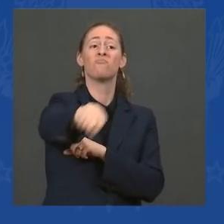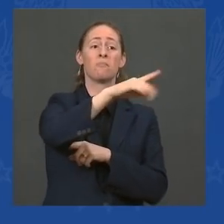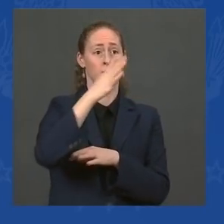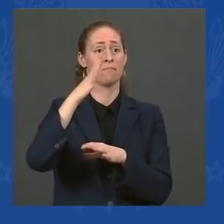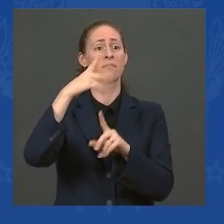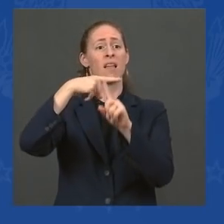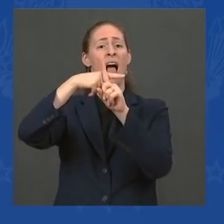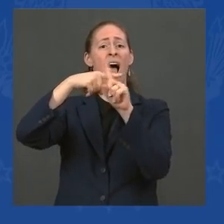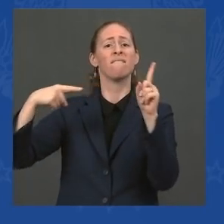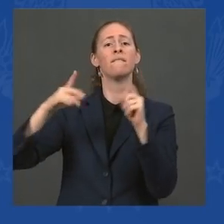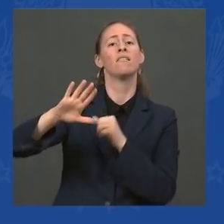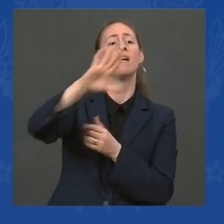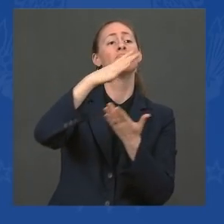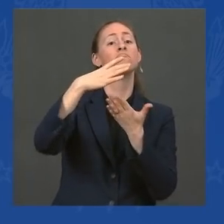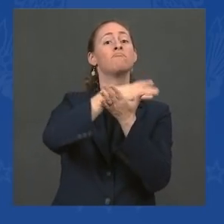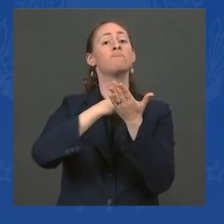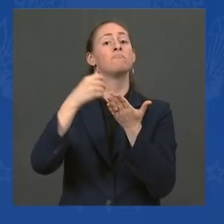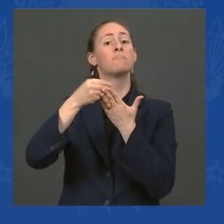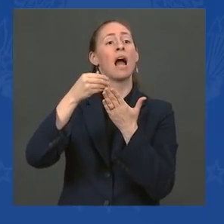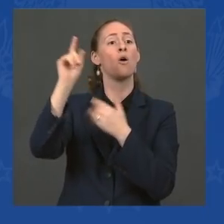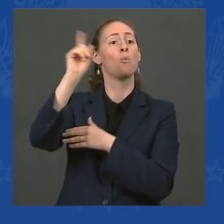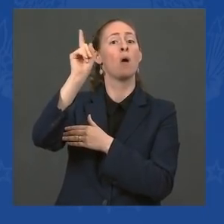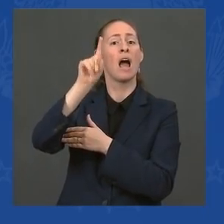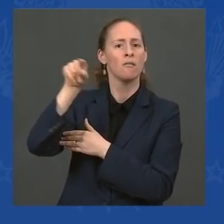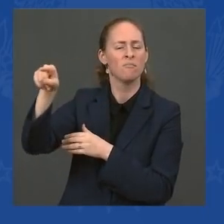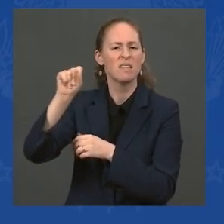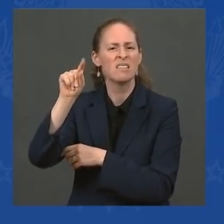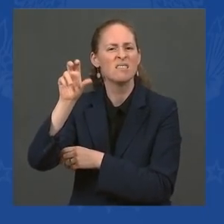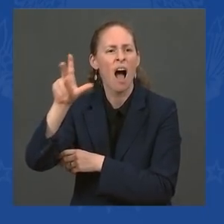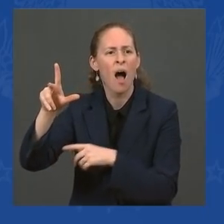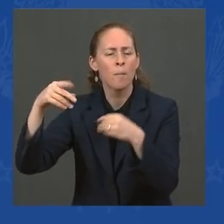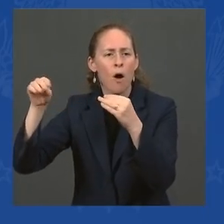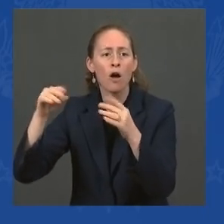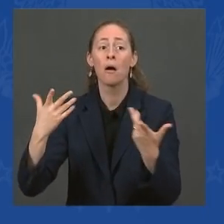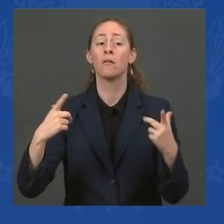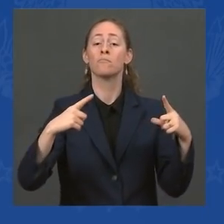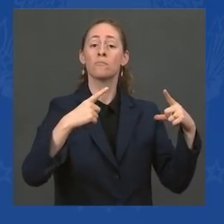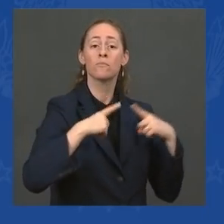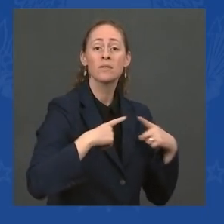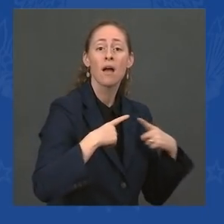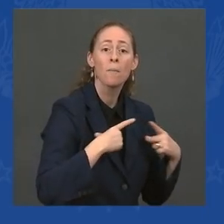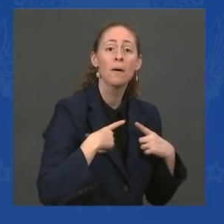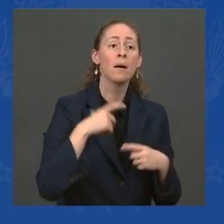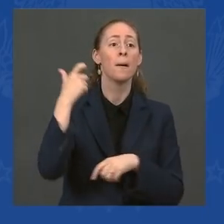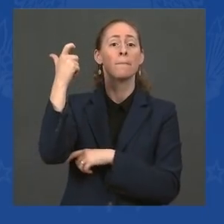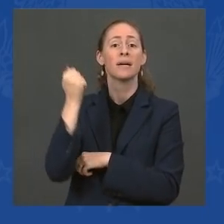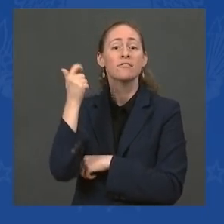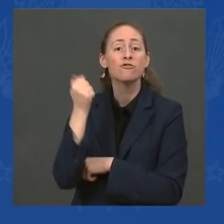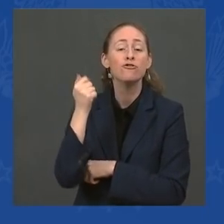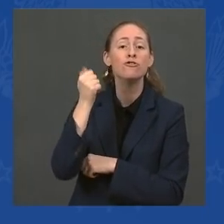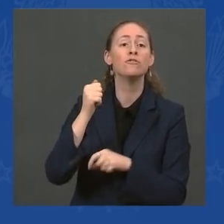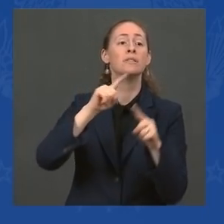And so those savings accounts, those retirement accounts, the pensions, they'll all experience a significant, sharp drop in their values,